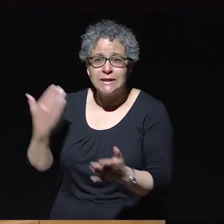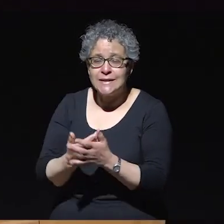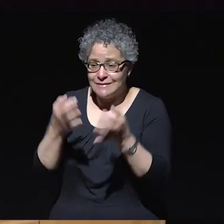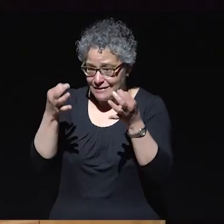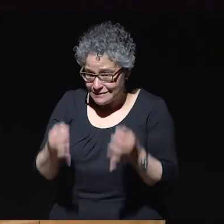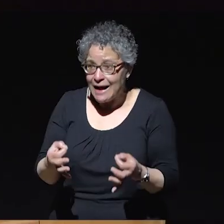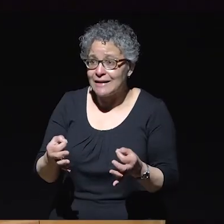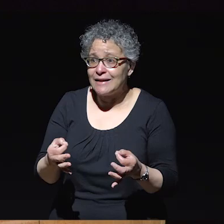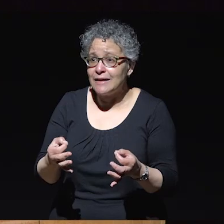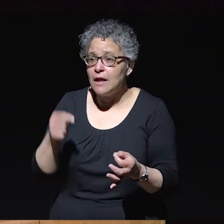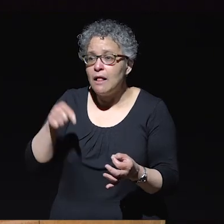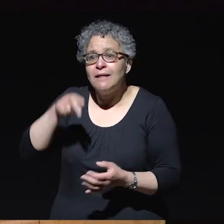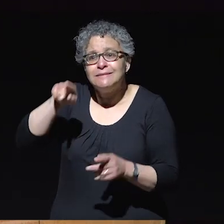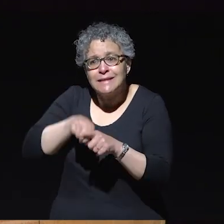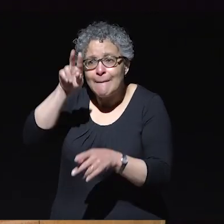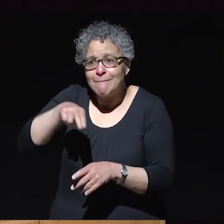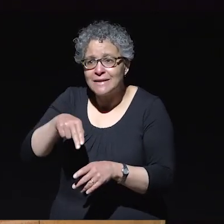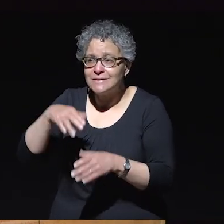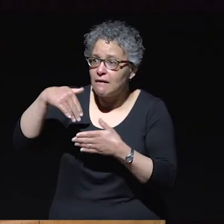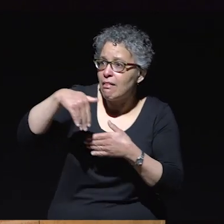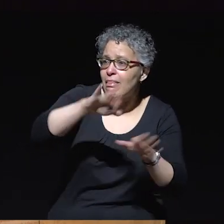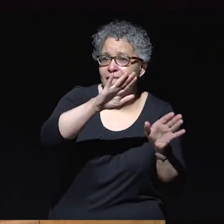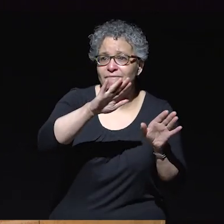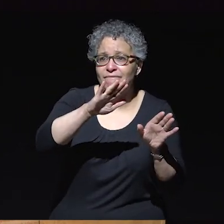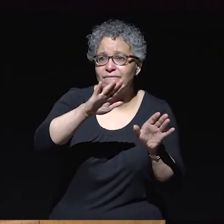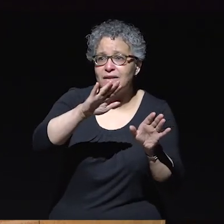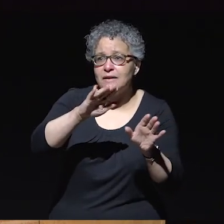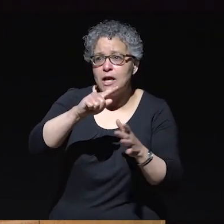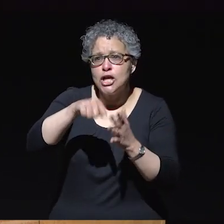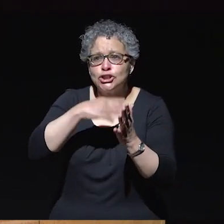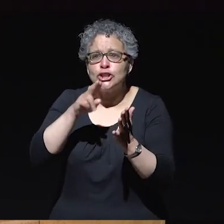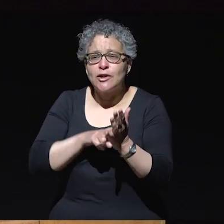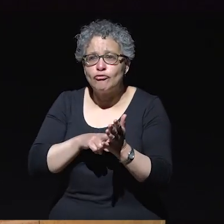left the National Gallery. It was on display in January for three weeks in 1922